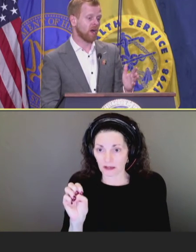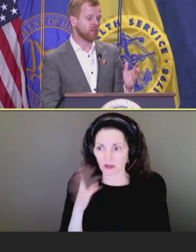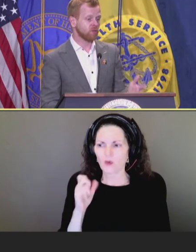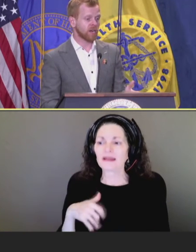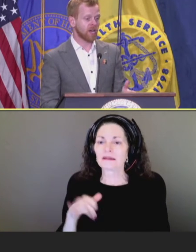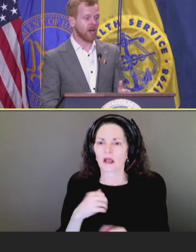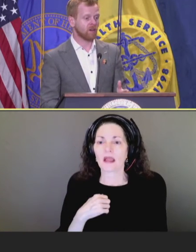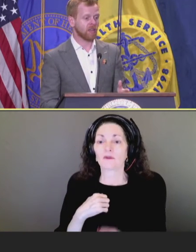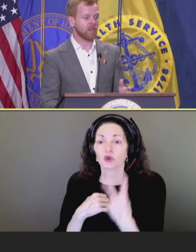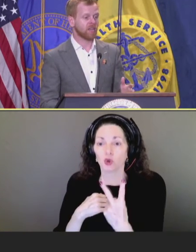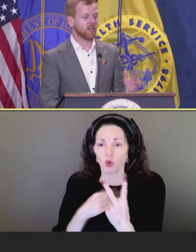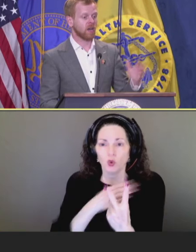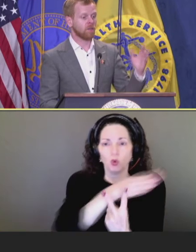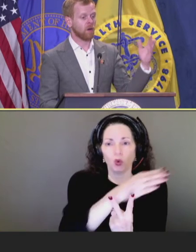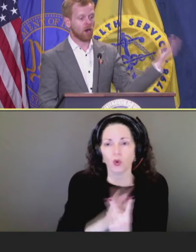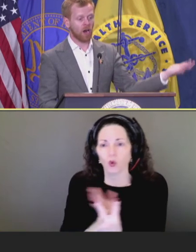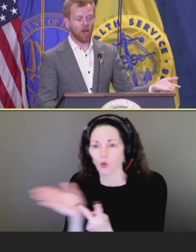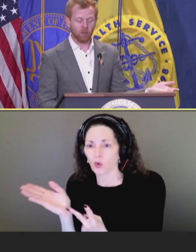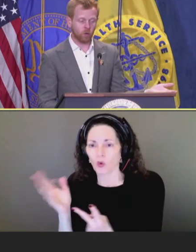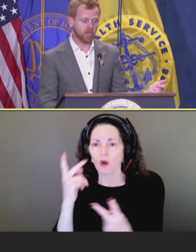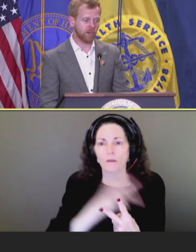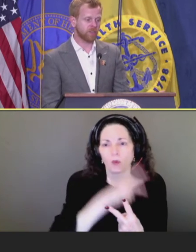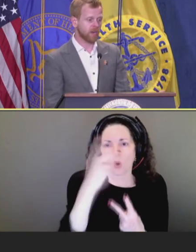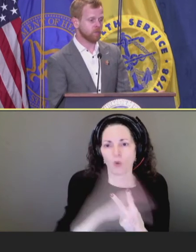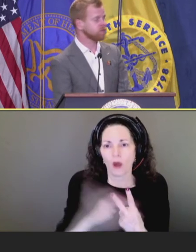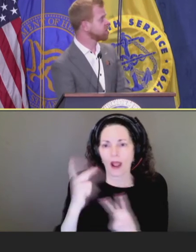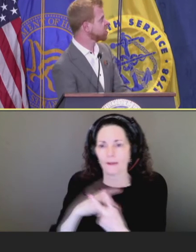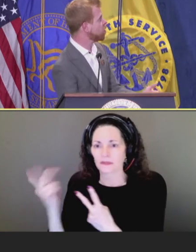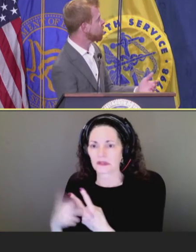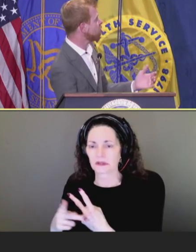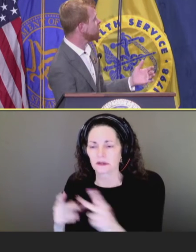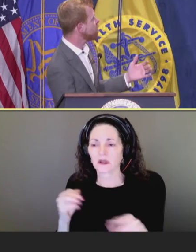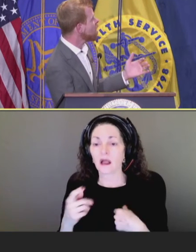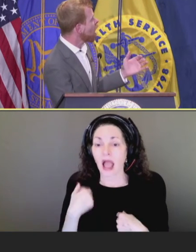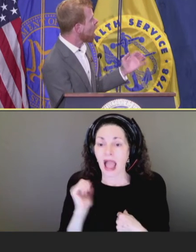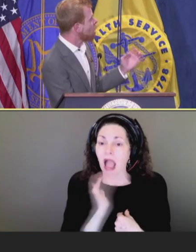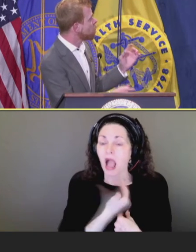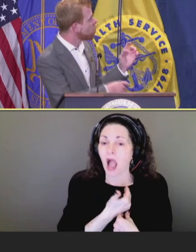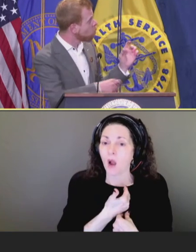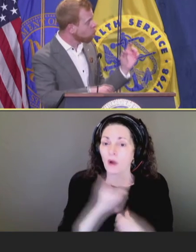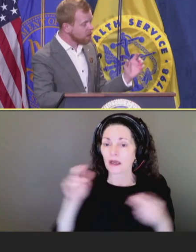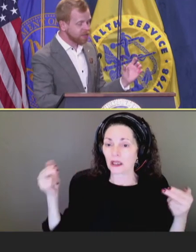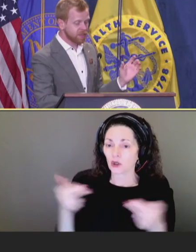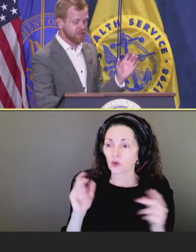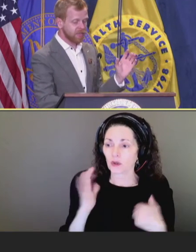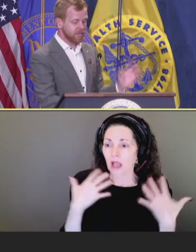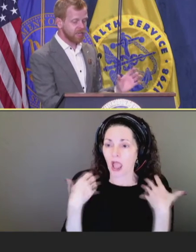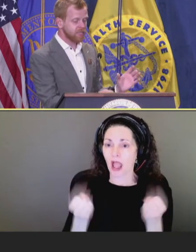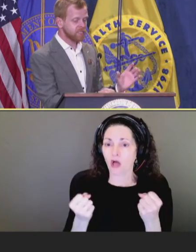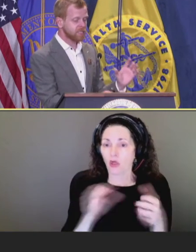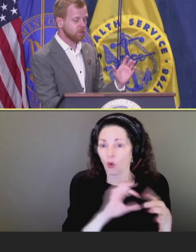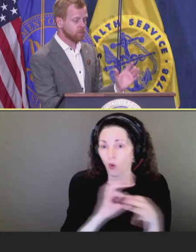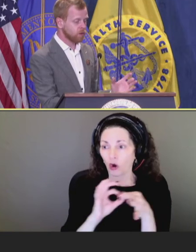I do want to outline our health coordinator that I briefly spoke of with his approach